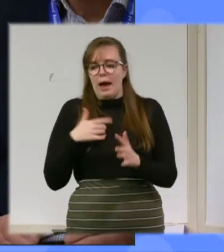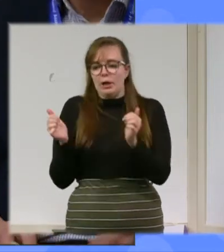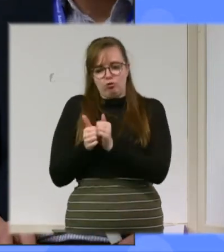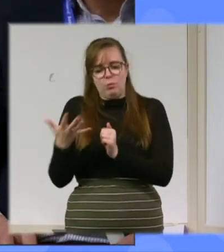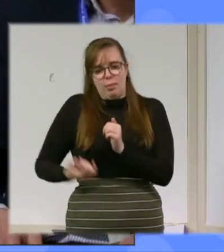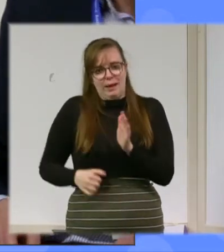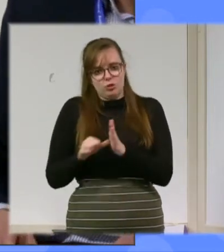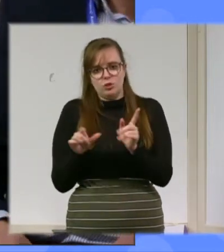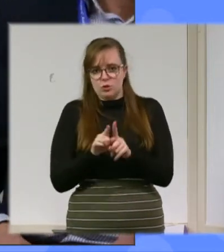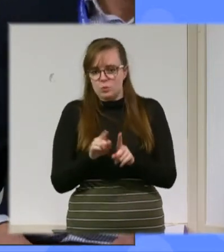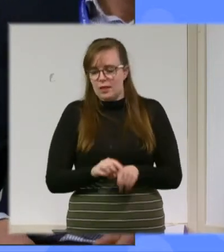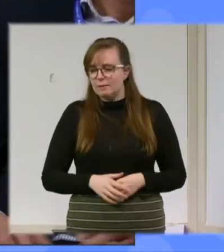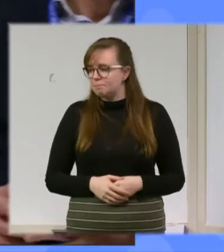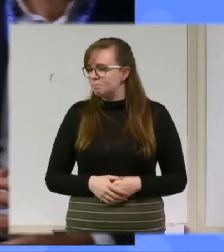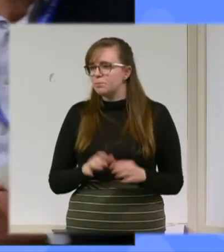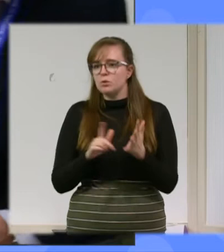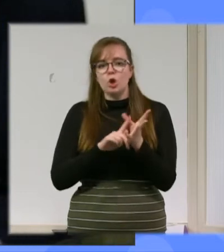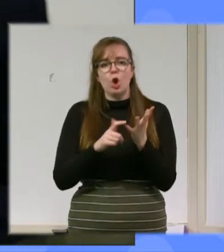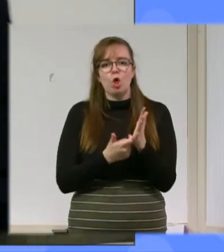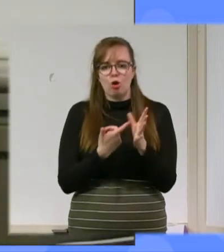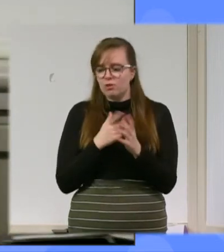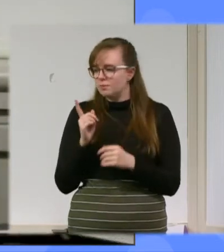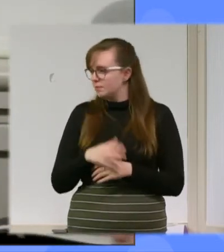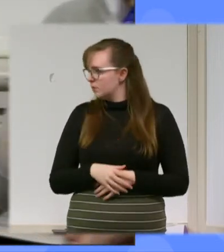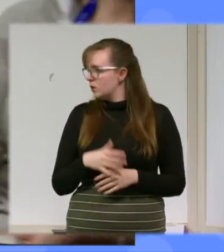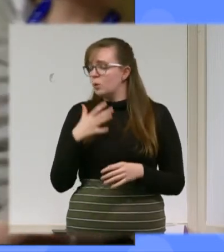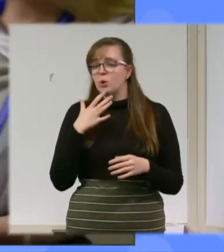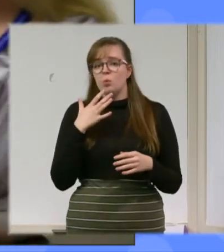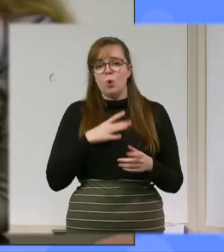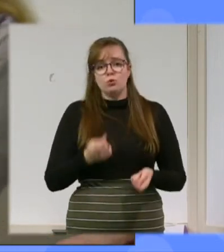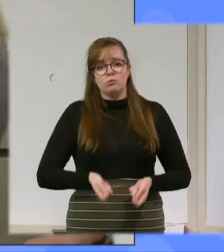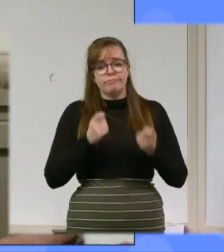issue as well if UK pension to enormous but I also